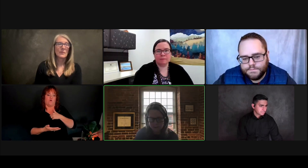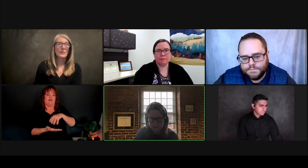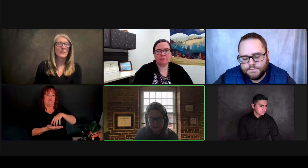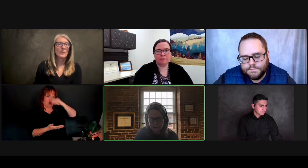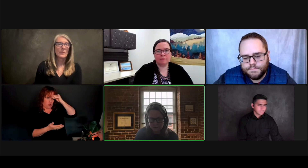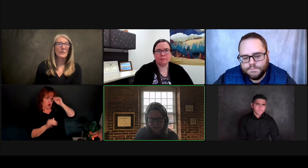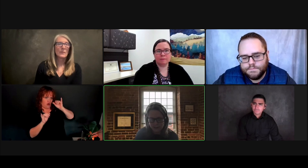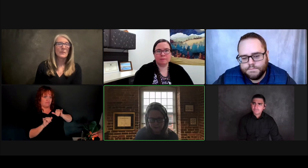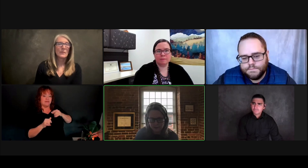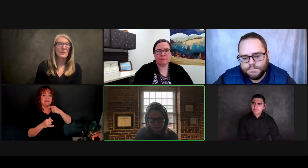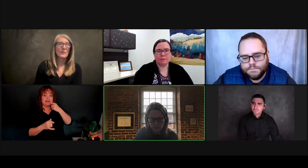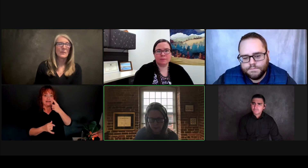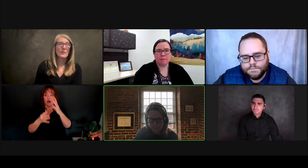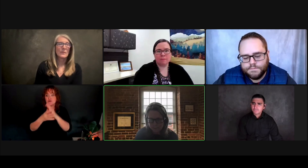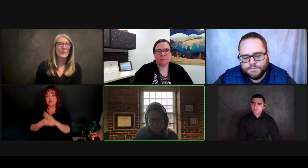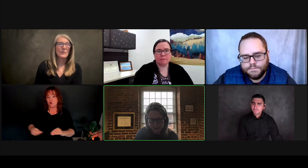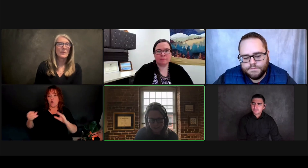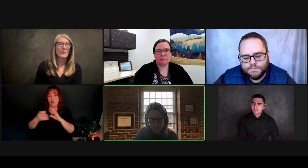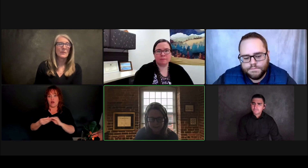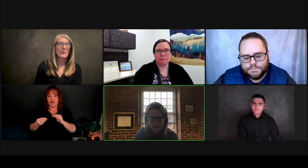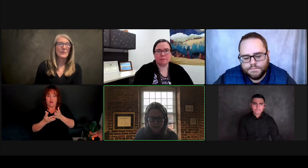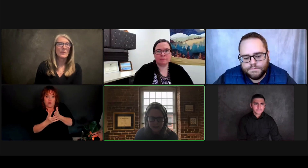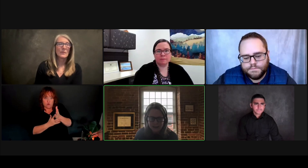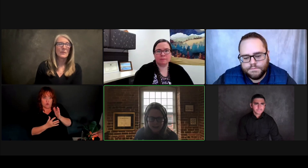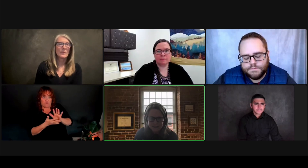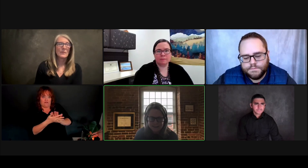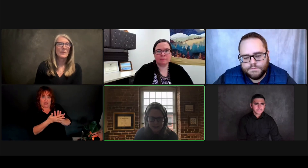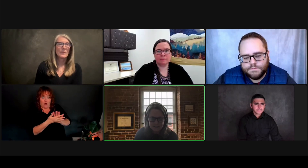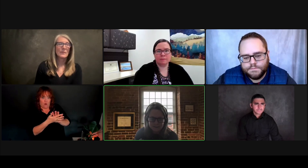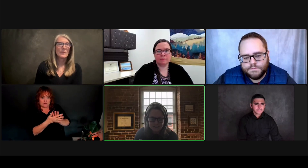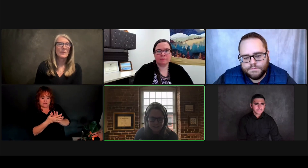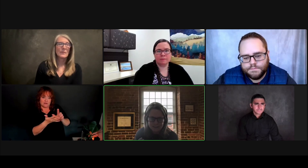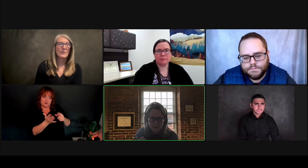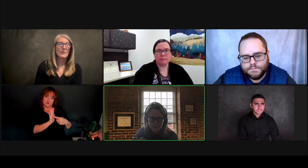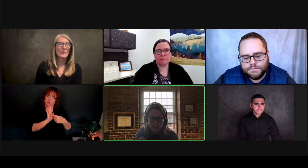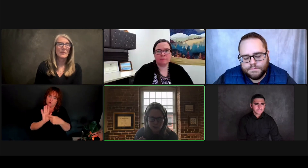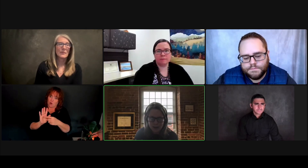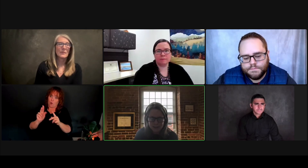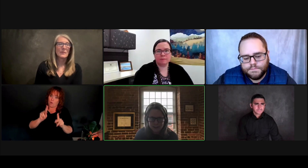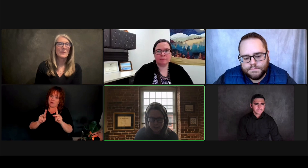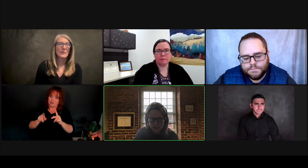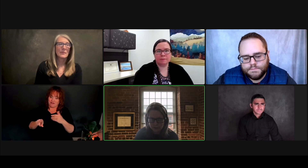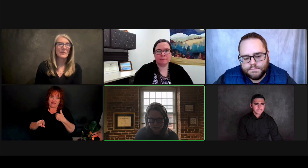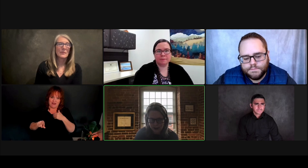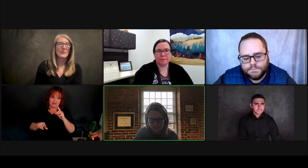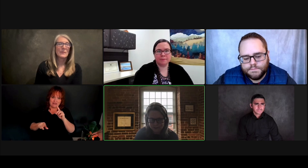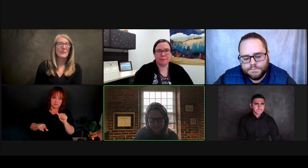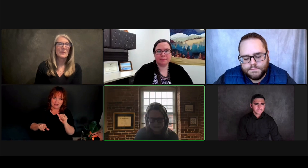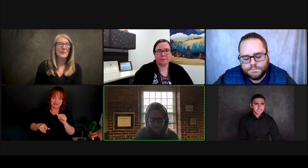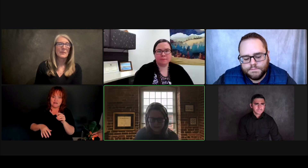through video is a great medium. Instead of trying to share with faculty the law